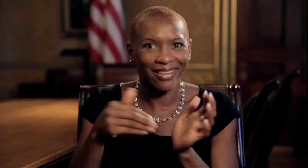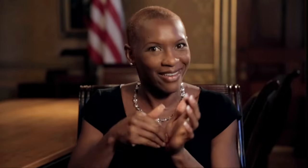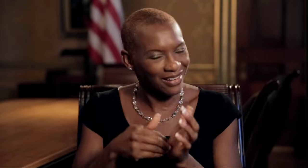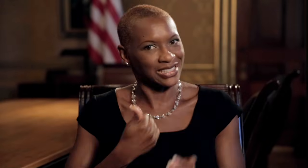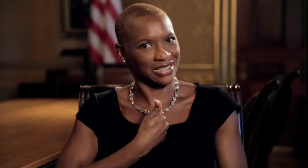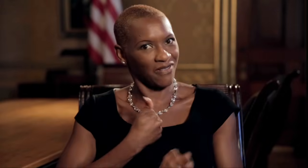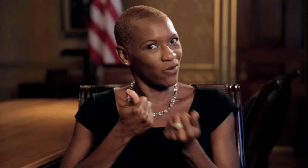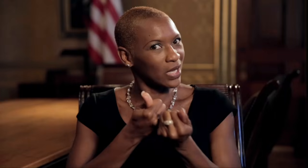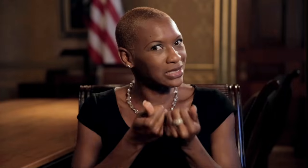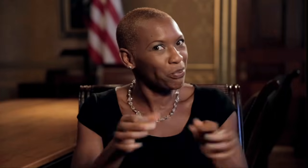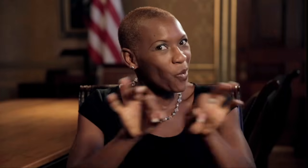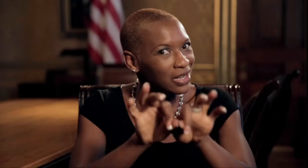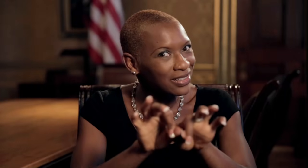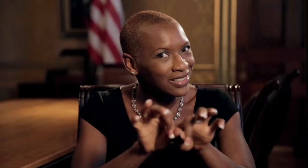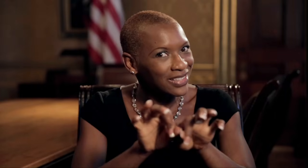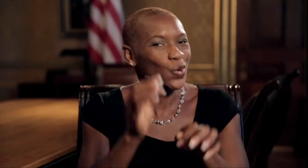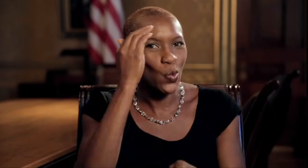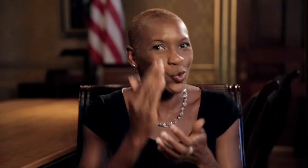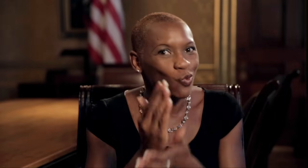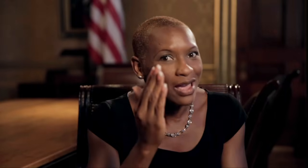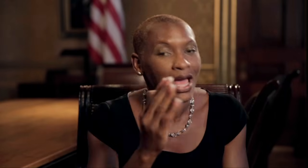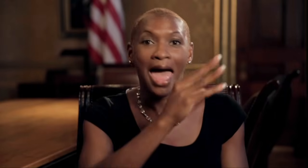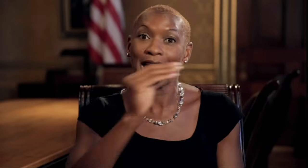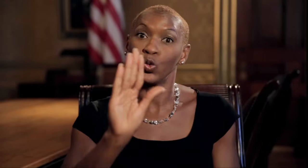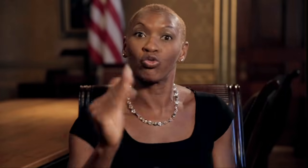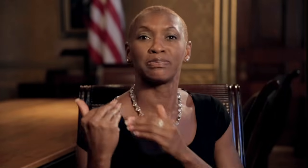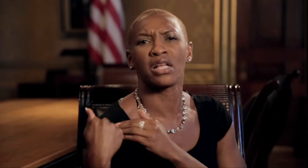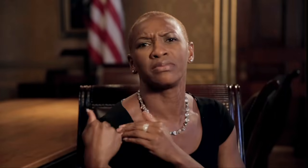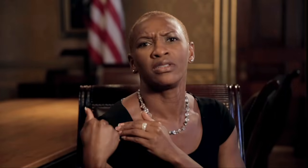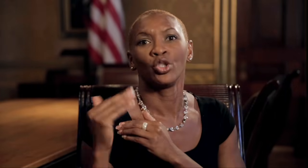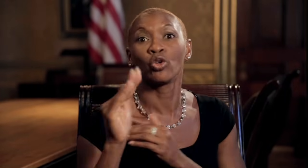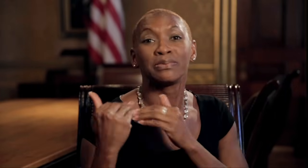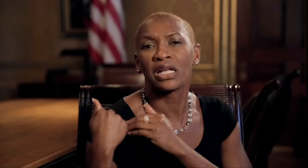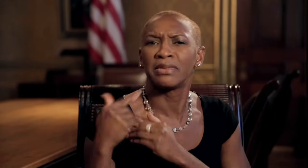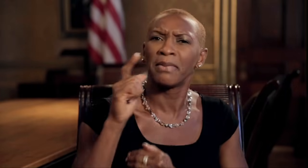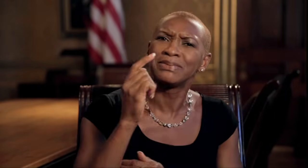Again, self-advocacy was important. Know your rights and your responsibilities.